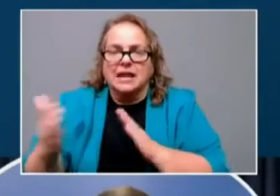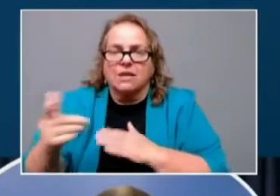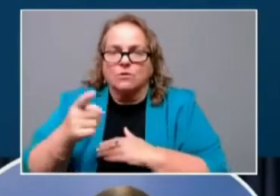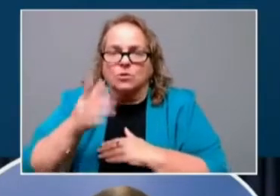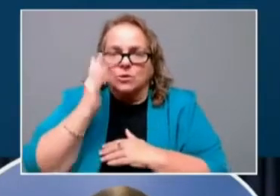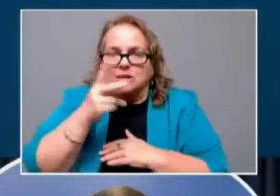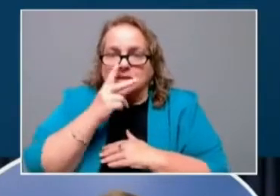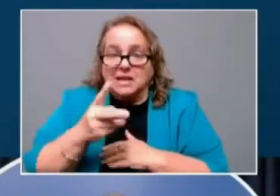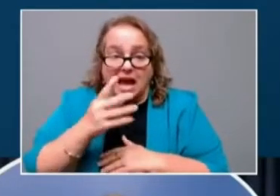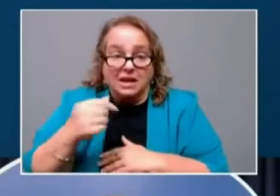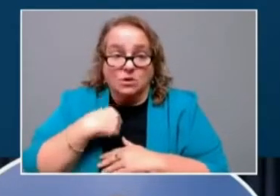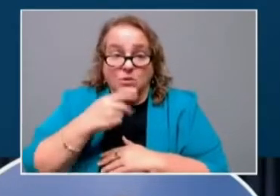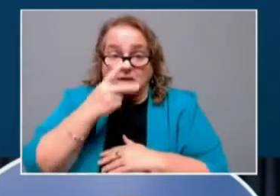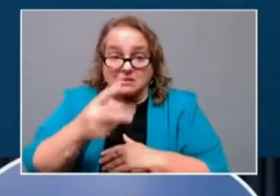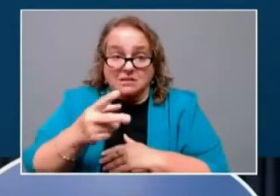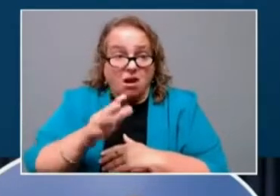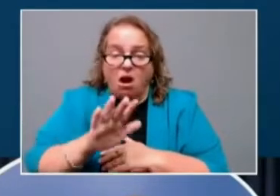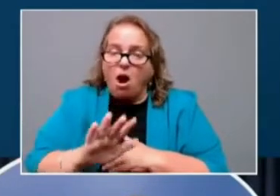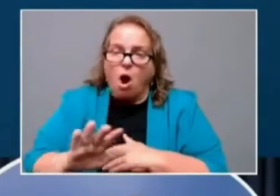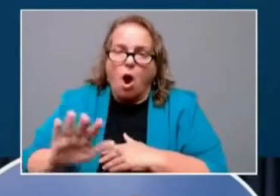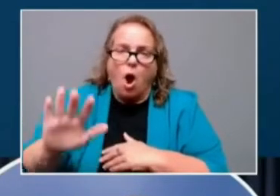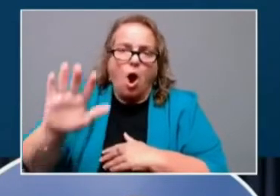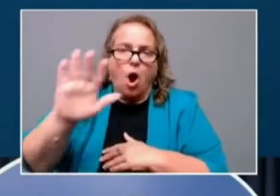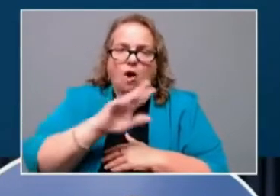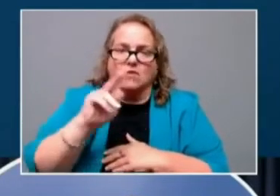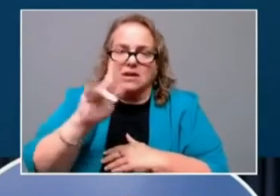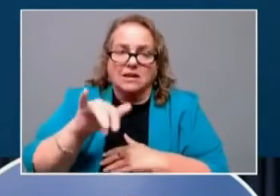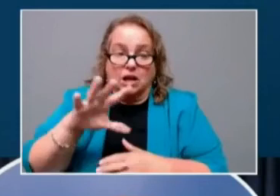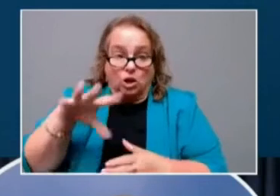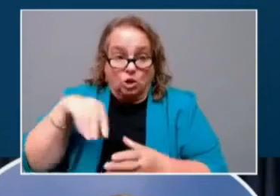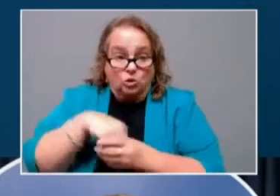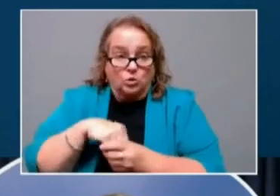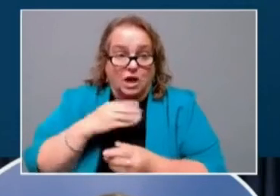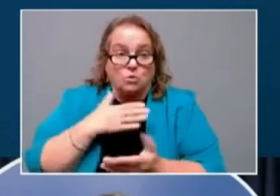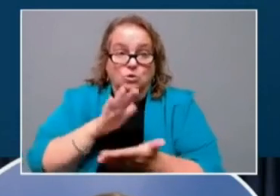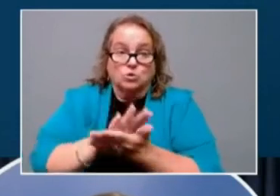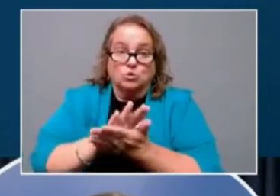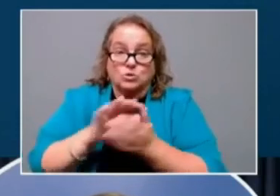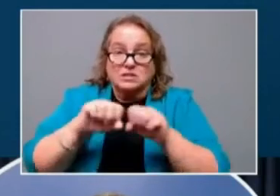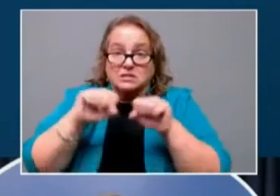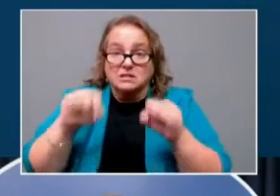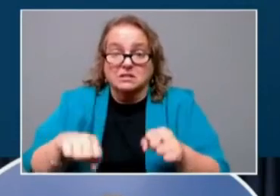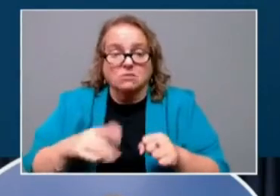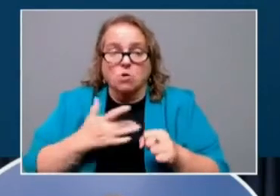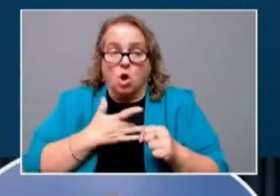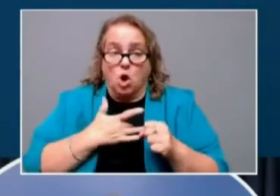over, including in our school systems heartbroken to see that uh lee county